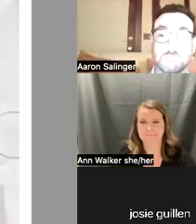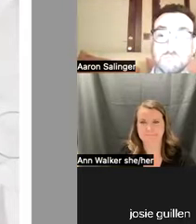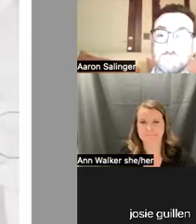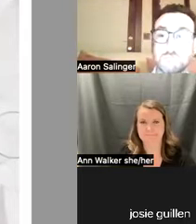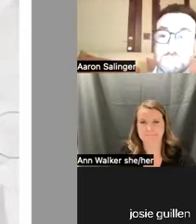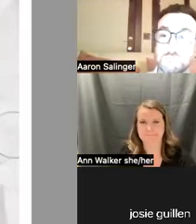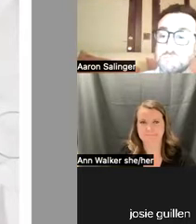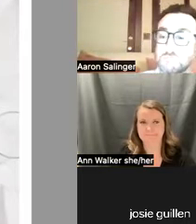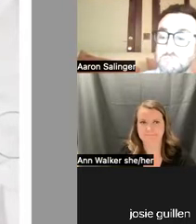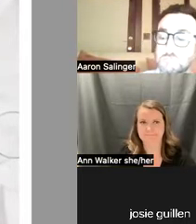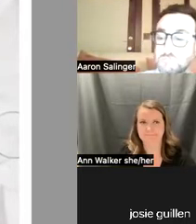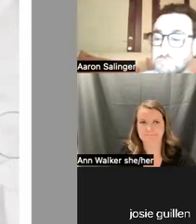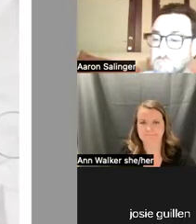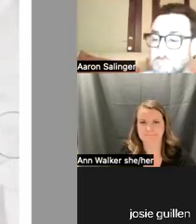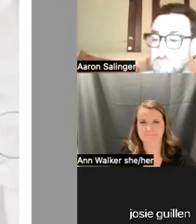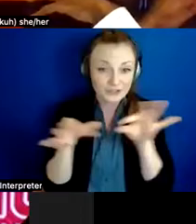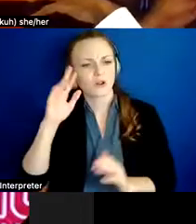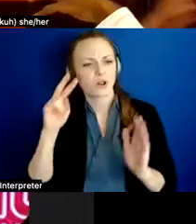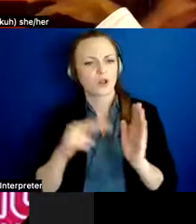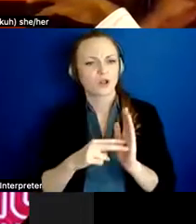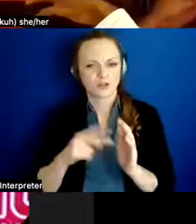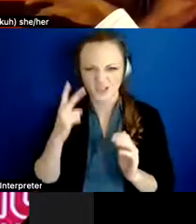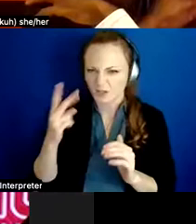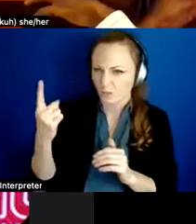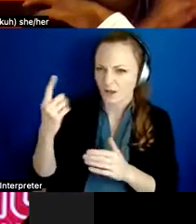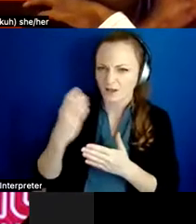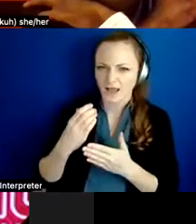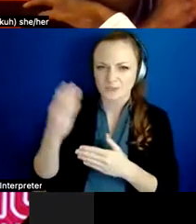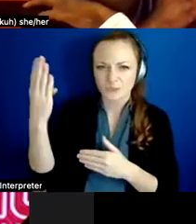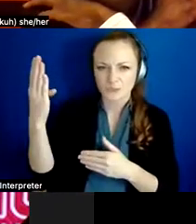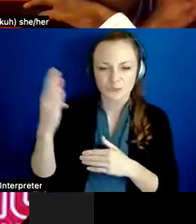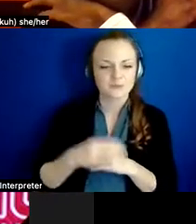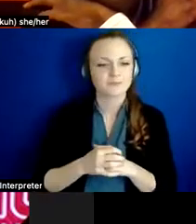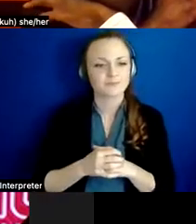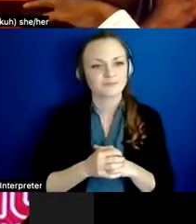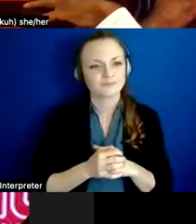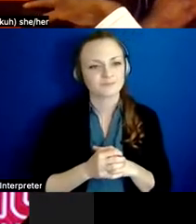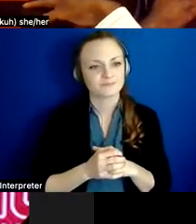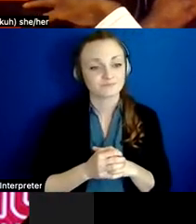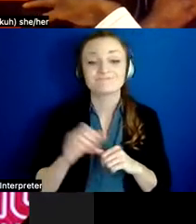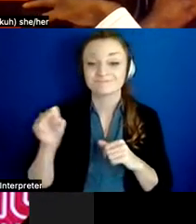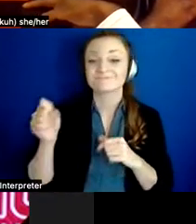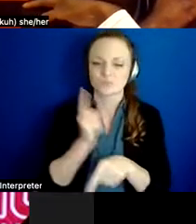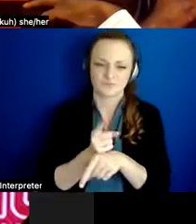20:07:48 It. It was just one glass, and it was blue. so in fact, that would be a life